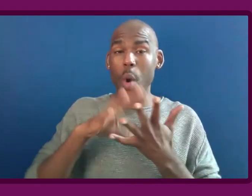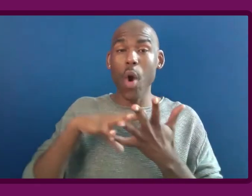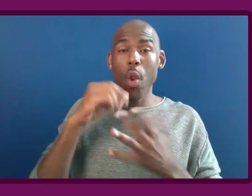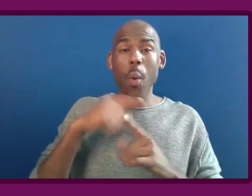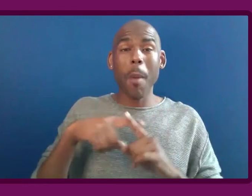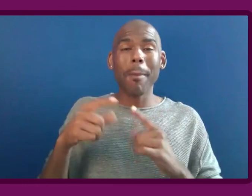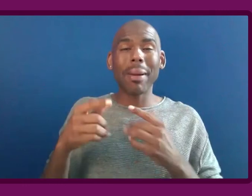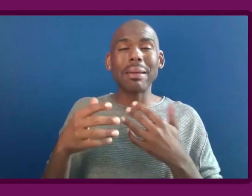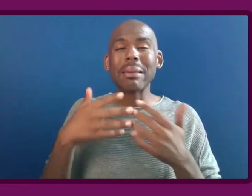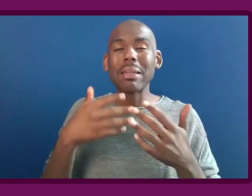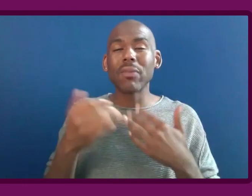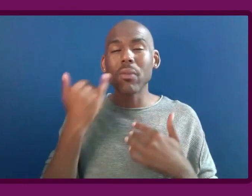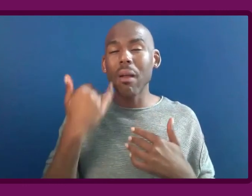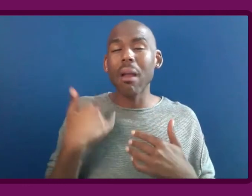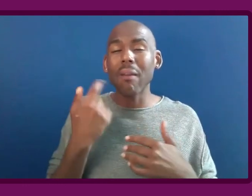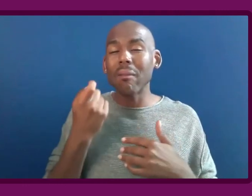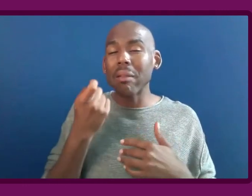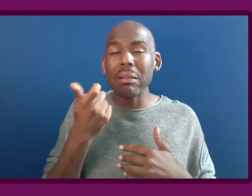It's been amazing to understand the collectiveness,